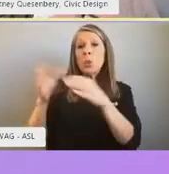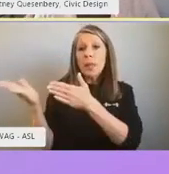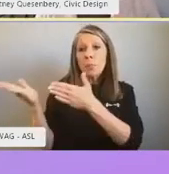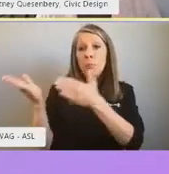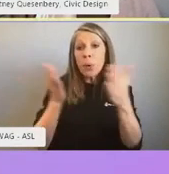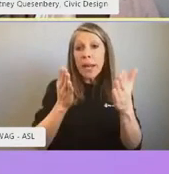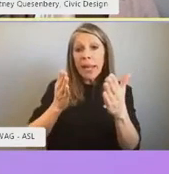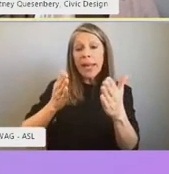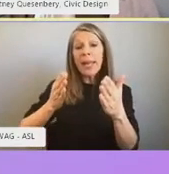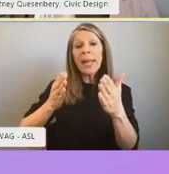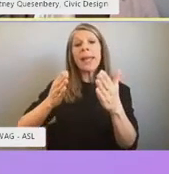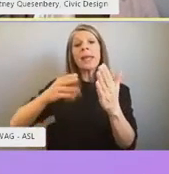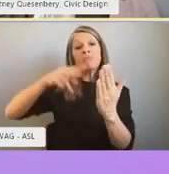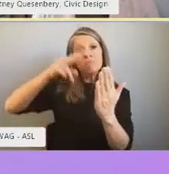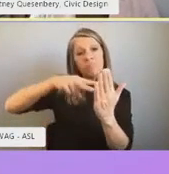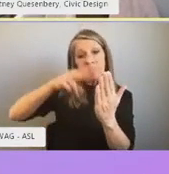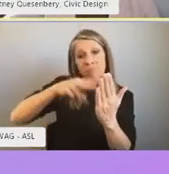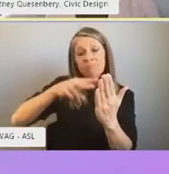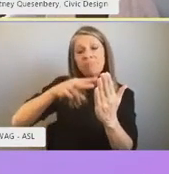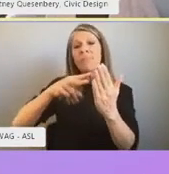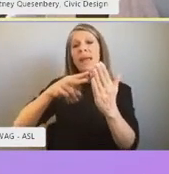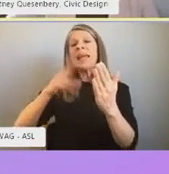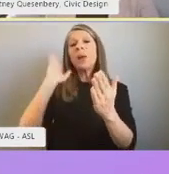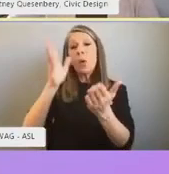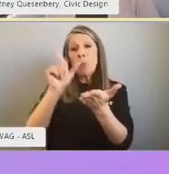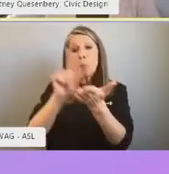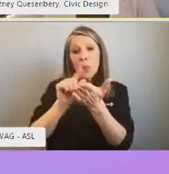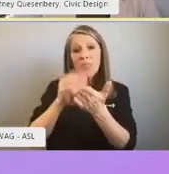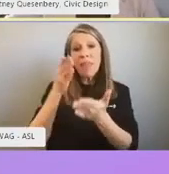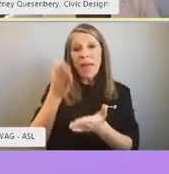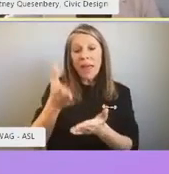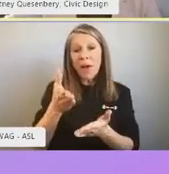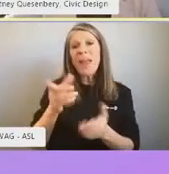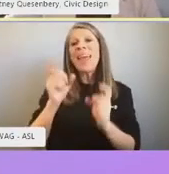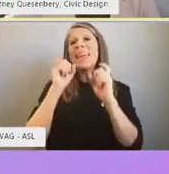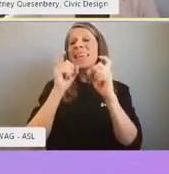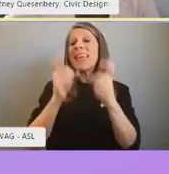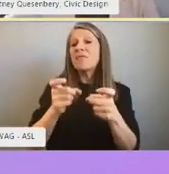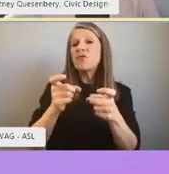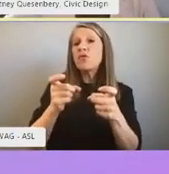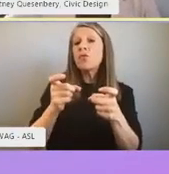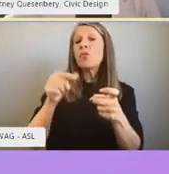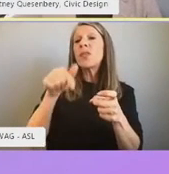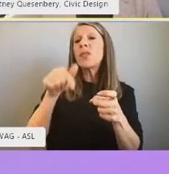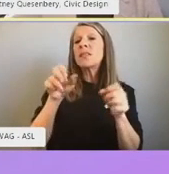come into a polling place, you can bring a boarding pass that has QR code that you can read into the system, look at